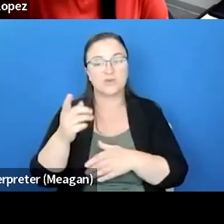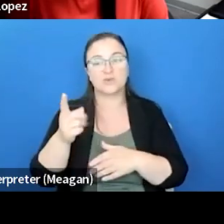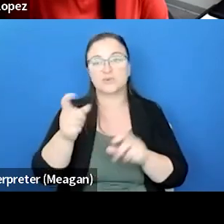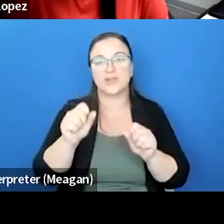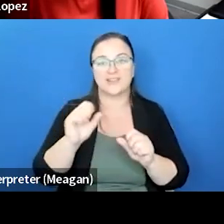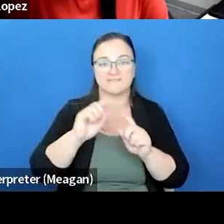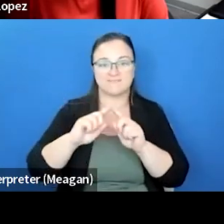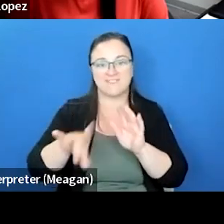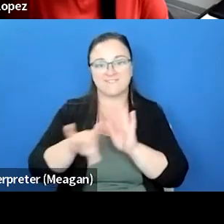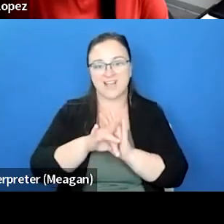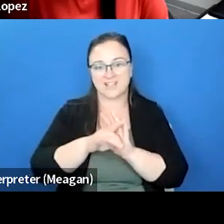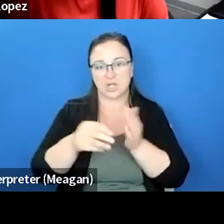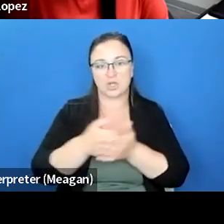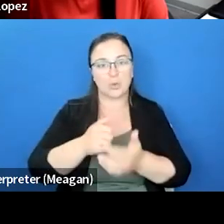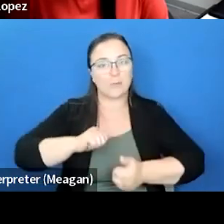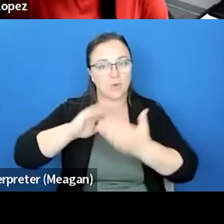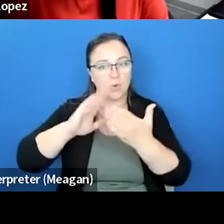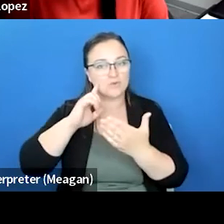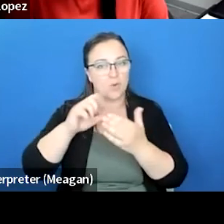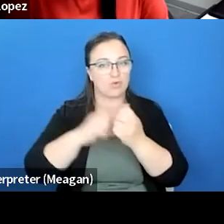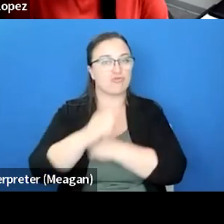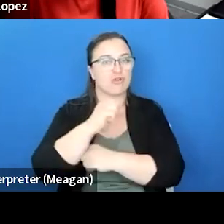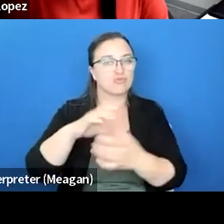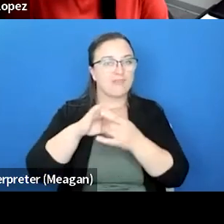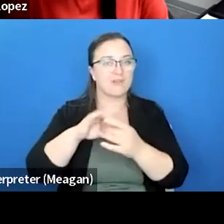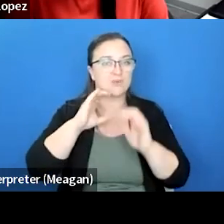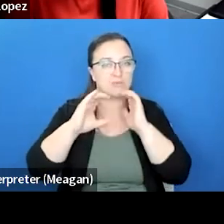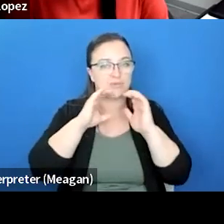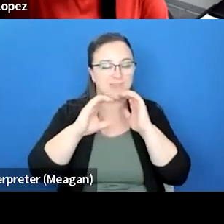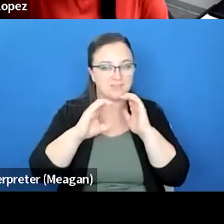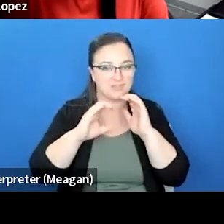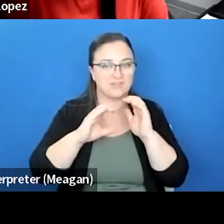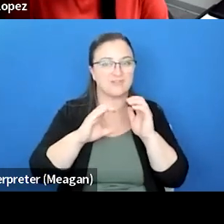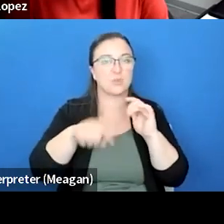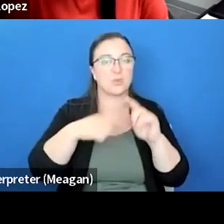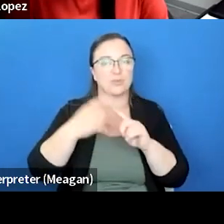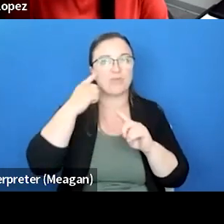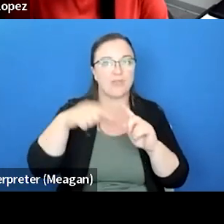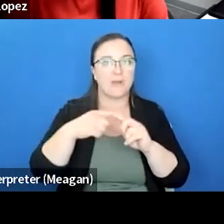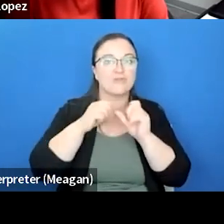is really coming up as we think about resiliency and burnout, right? That constant, sometimes